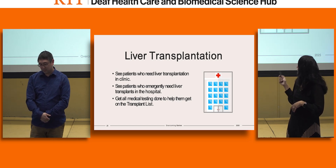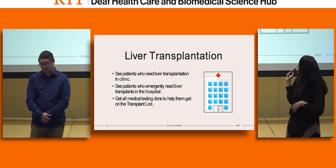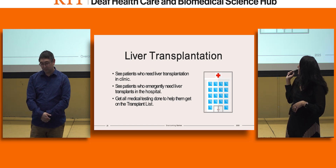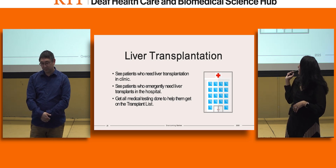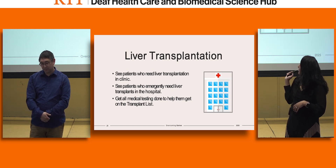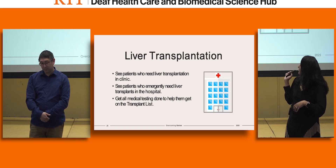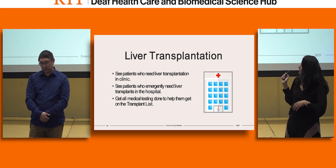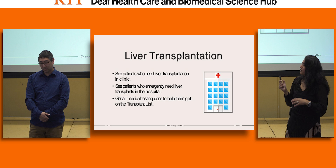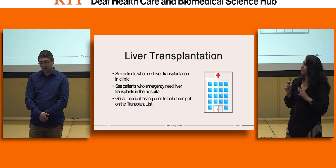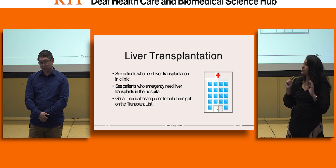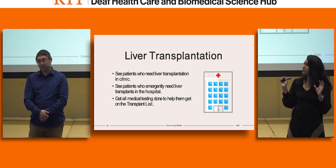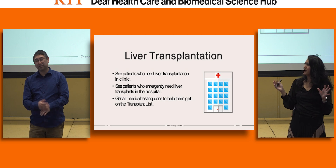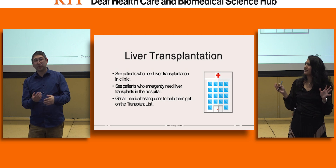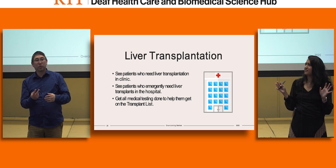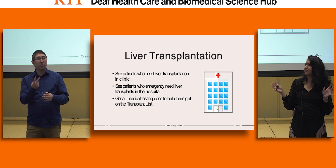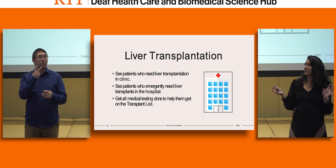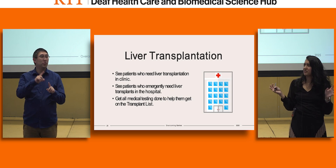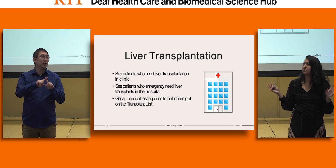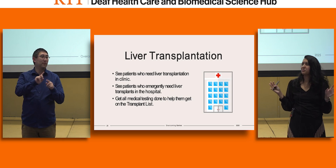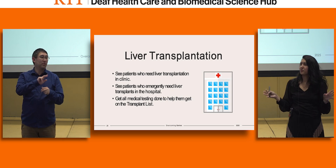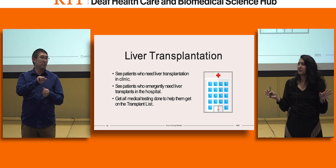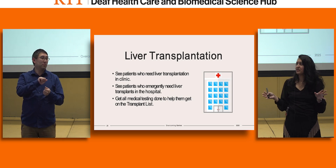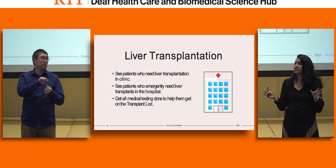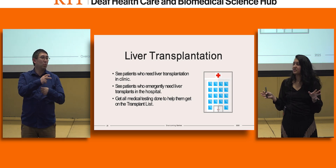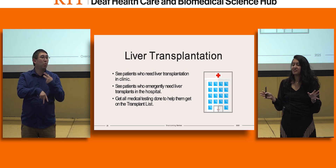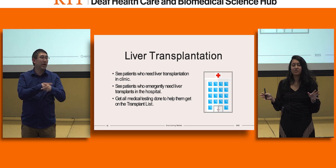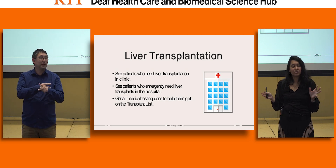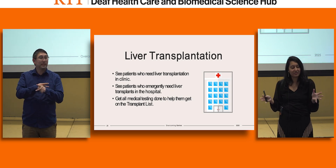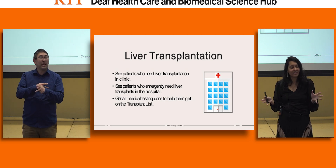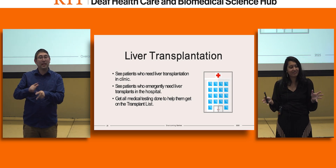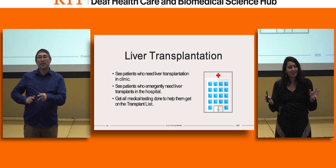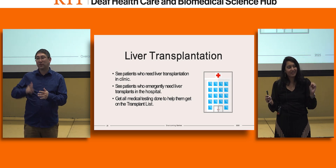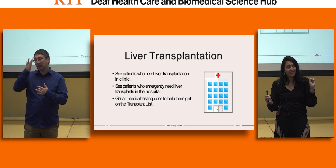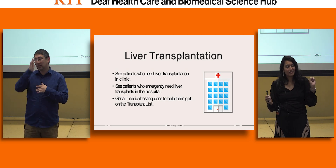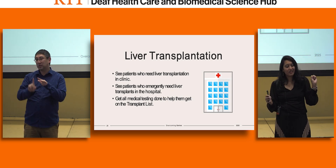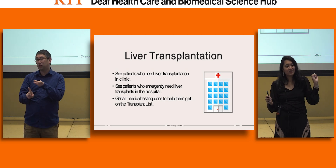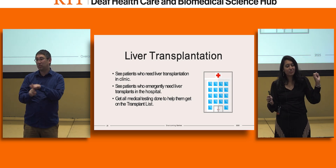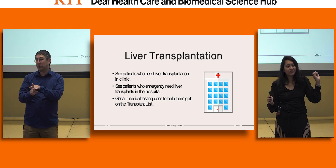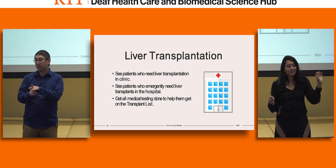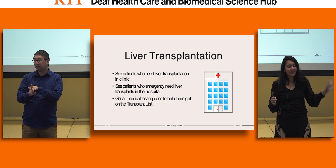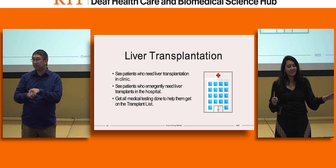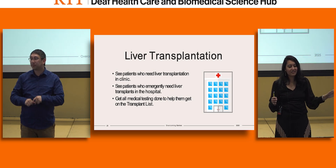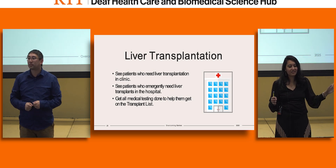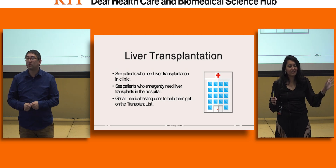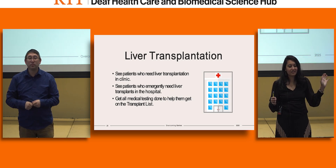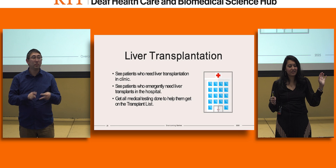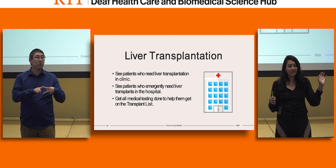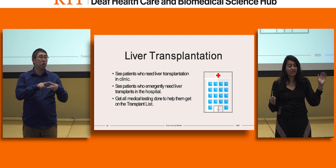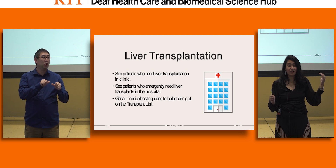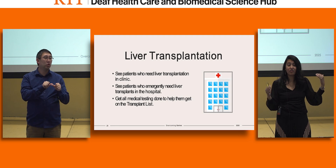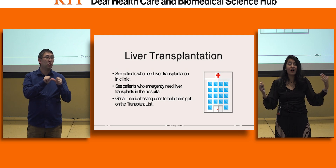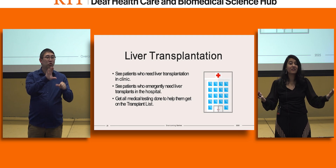So, there's two kinds of ways people with liver disease present. They can present in a chronic state